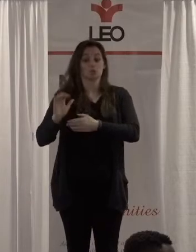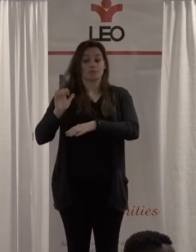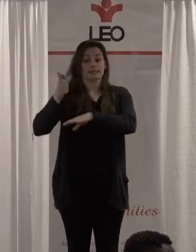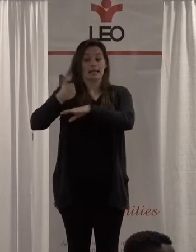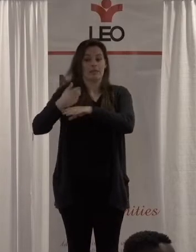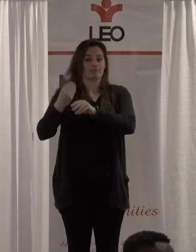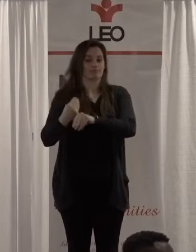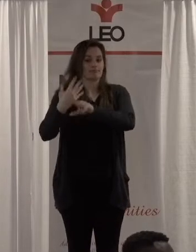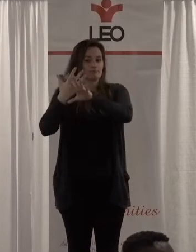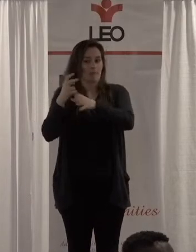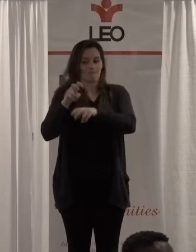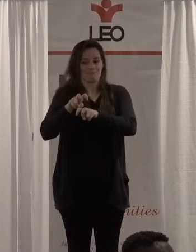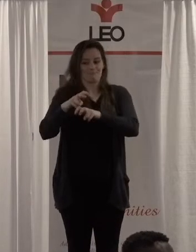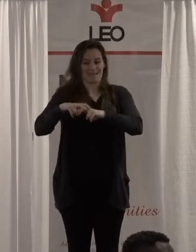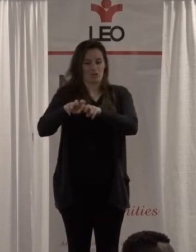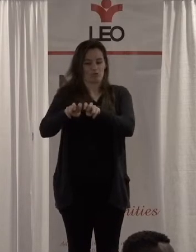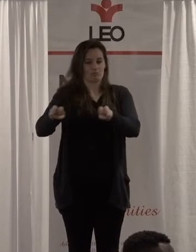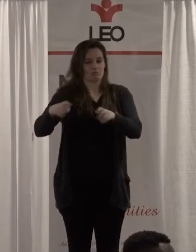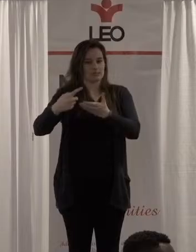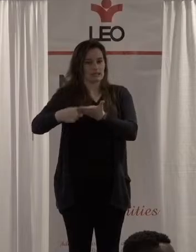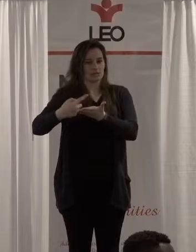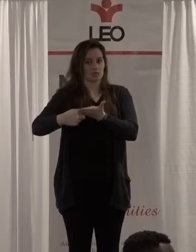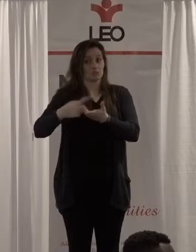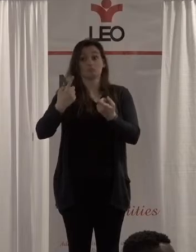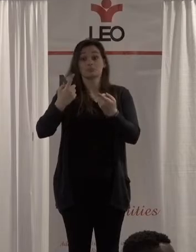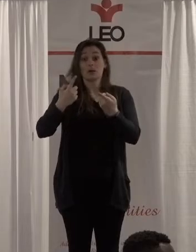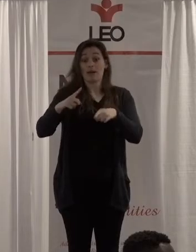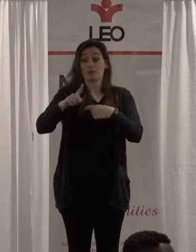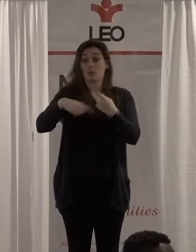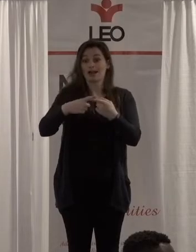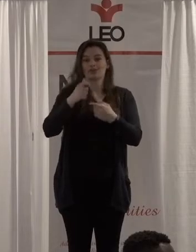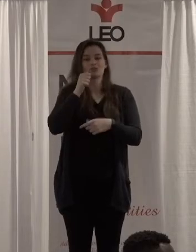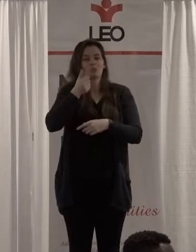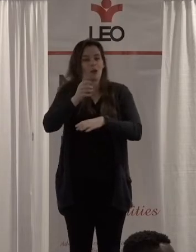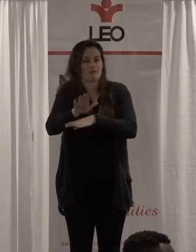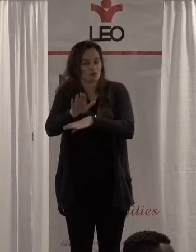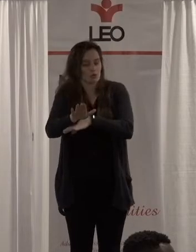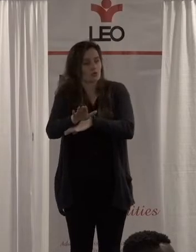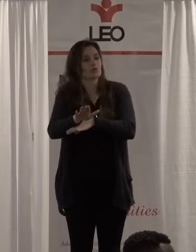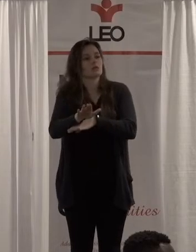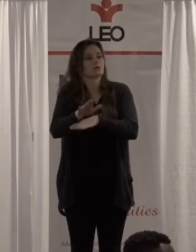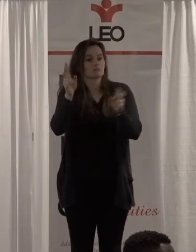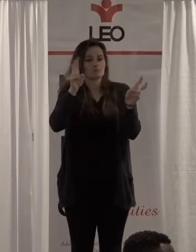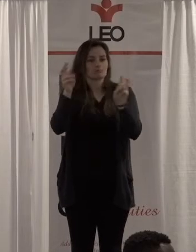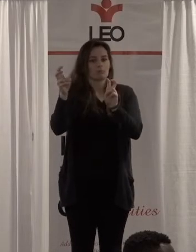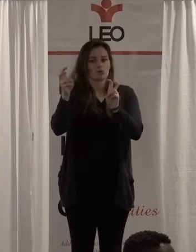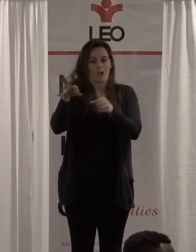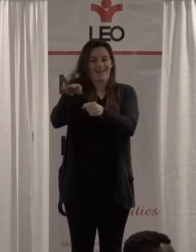TAKING PLACE TOMORROW AFTERNOON ENTITLED "ELECTING PEOPLE WITH DISABILITIES "